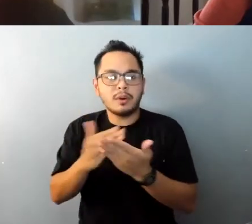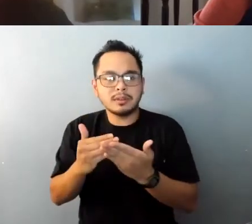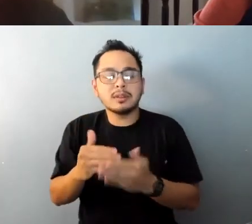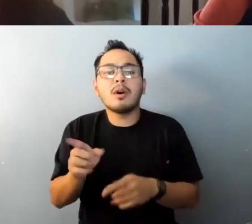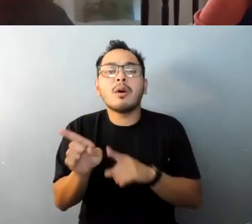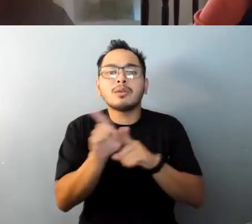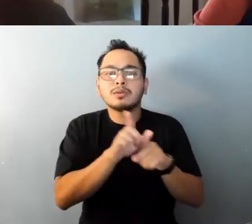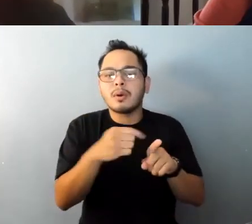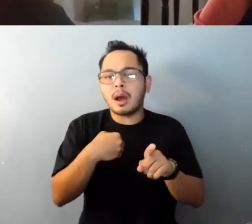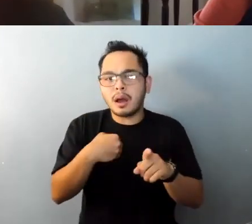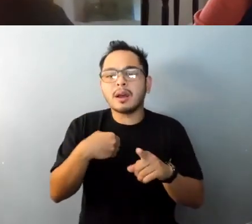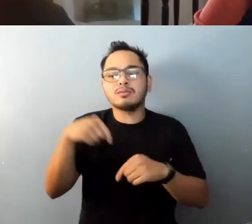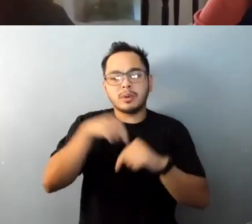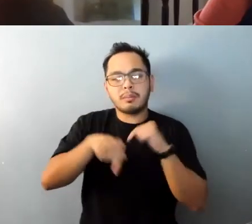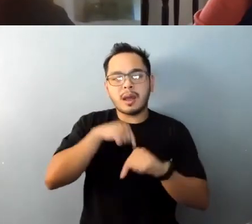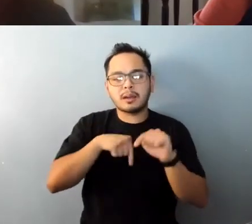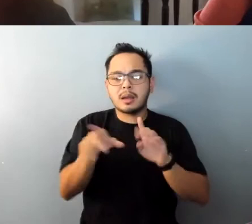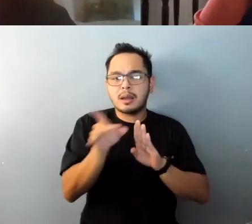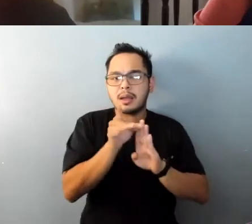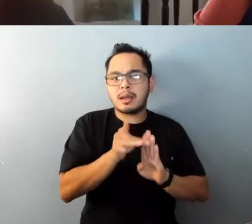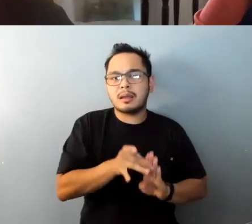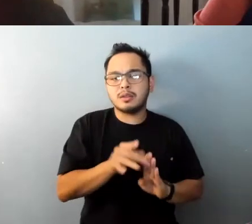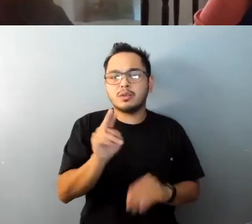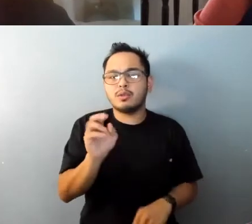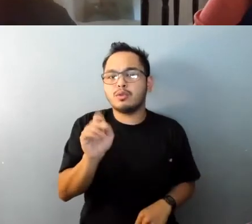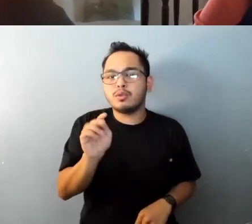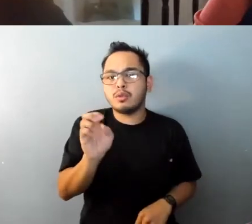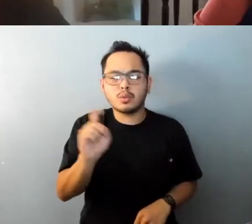notes. Especially keeping in mind where Jordan shows up and where she is in any given scene.